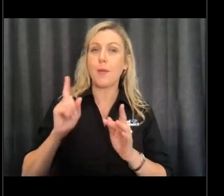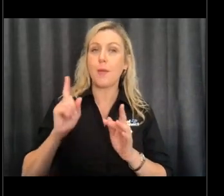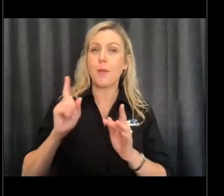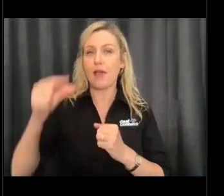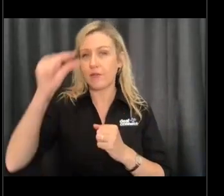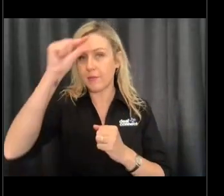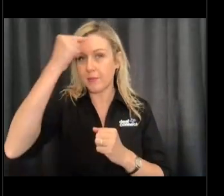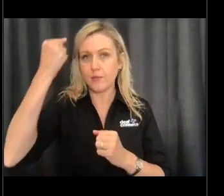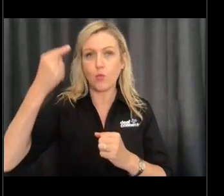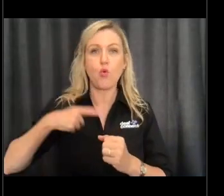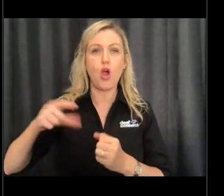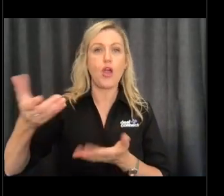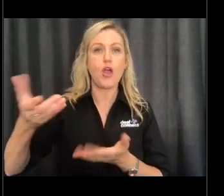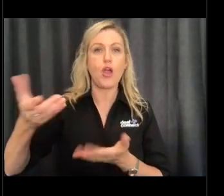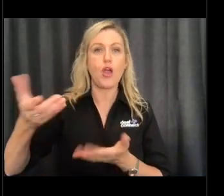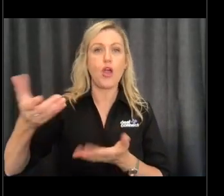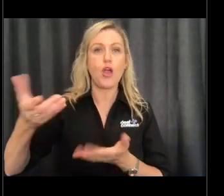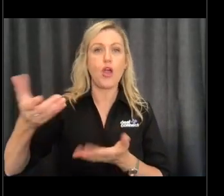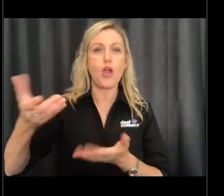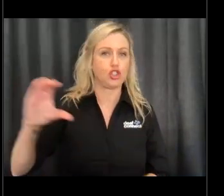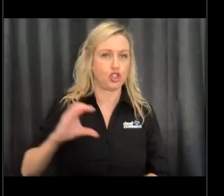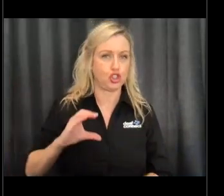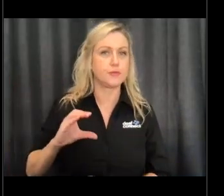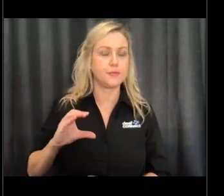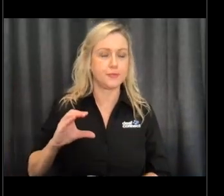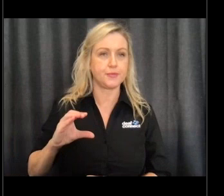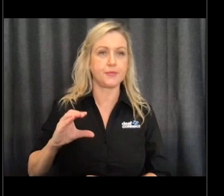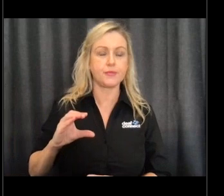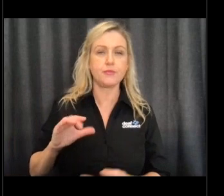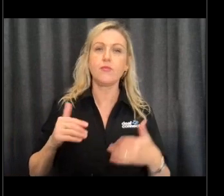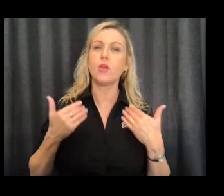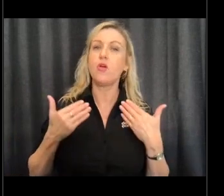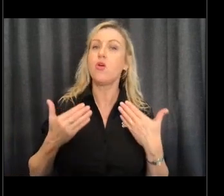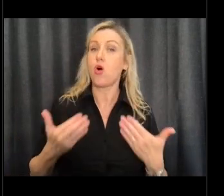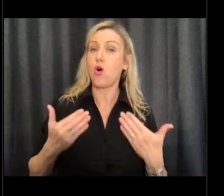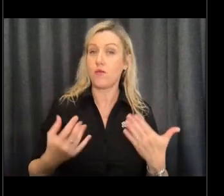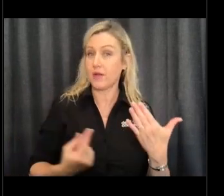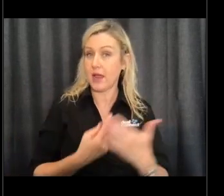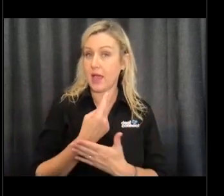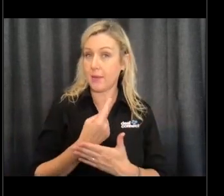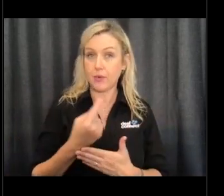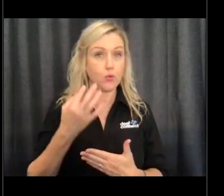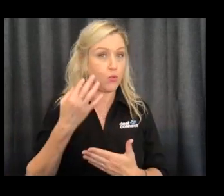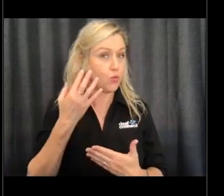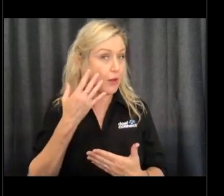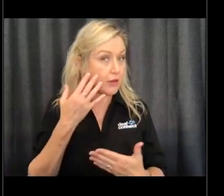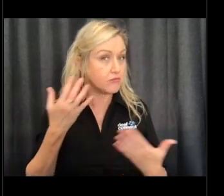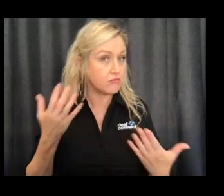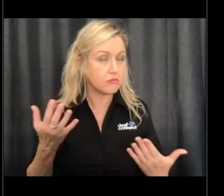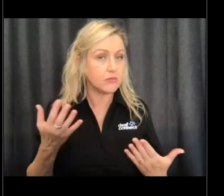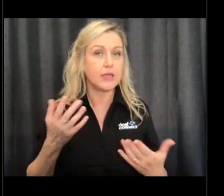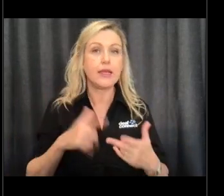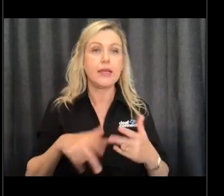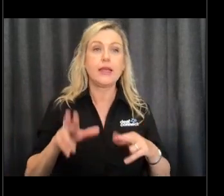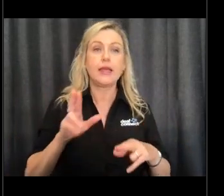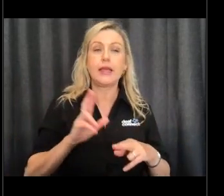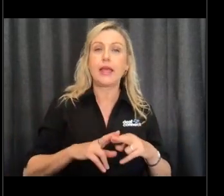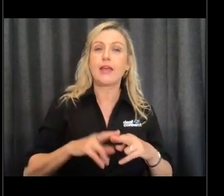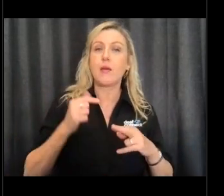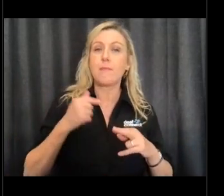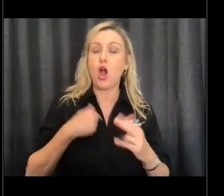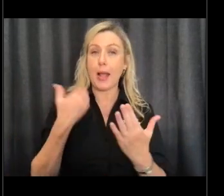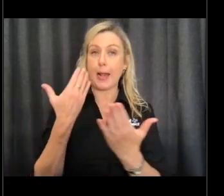and usually where that occurs is where you get your claim partially approved and it might